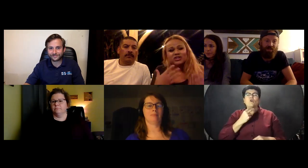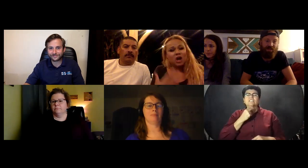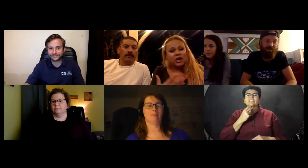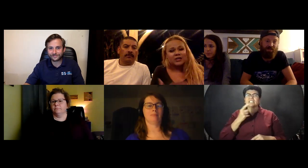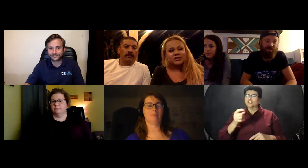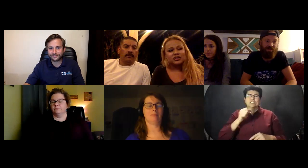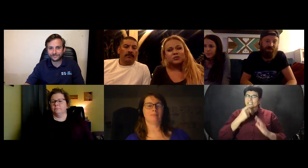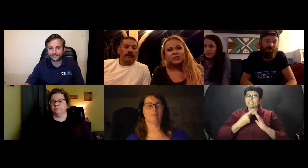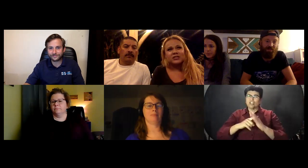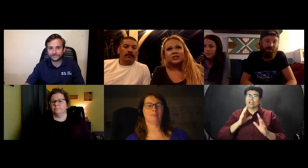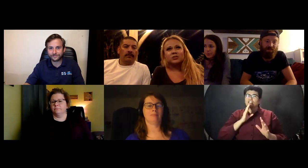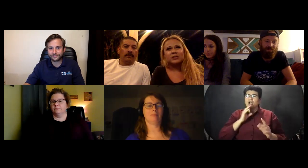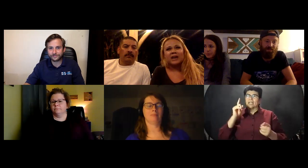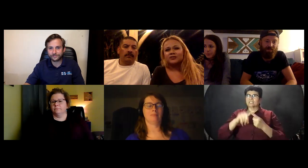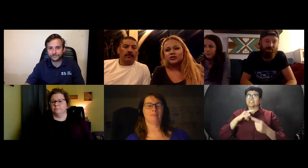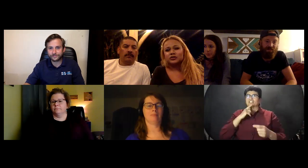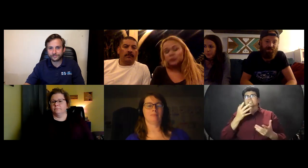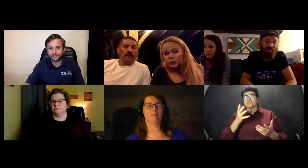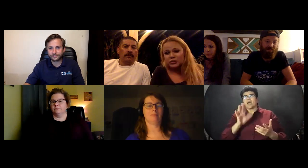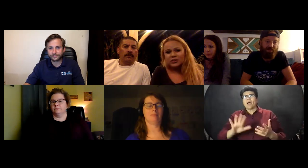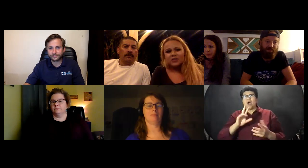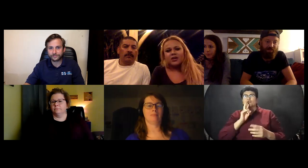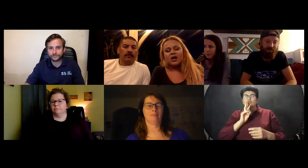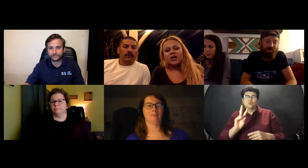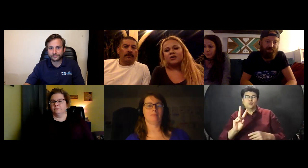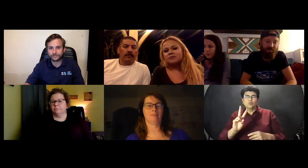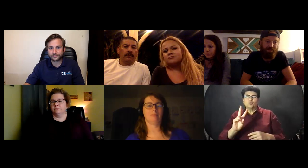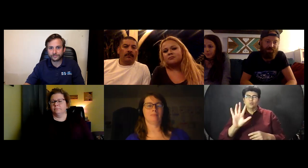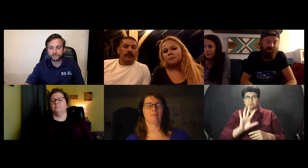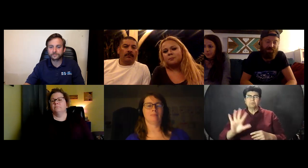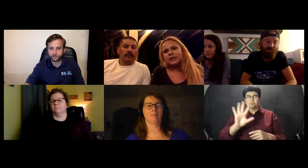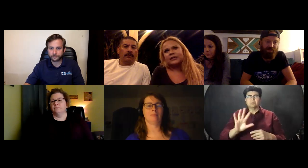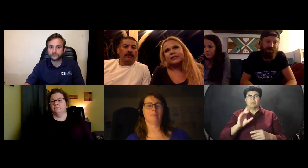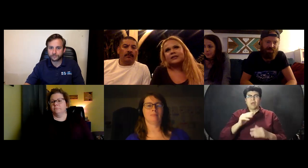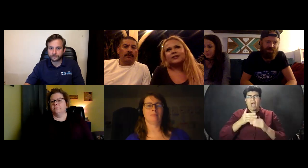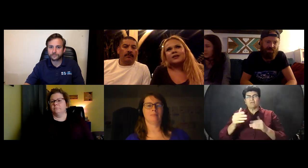talking until she was a little bit